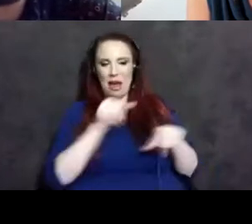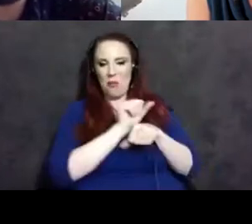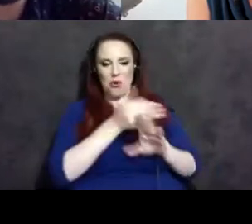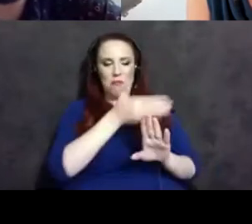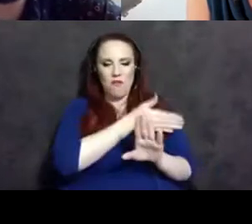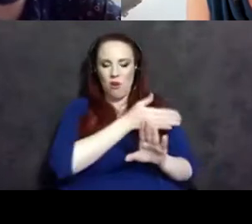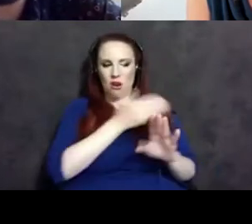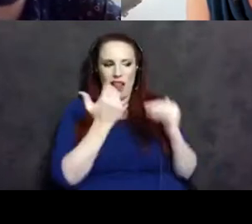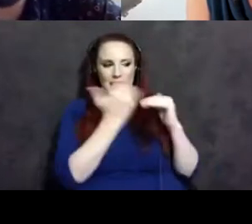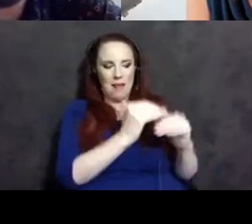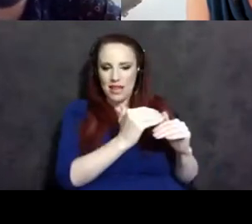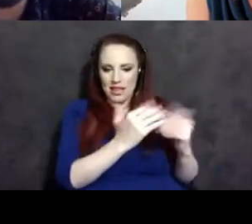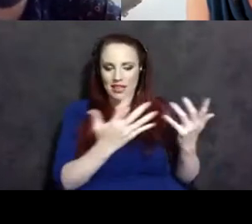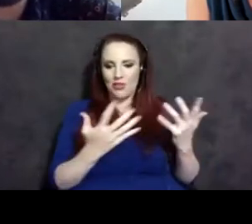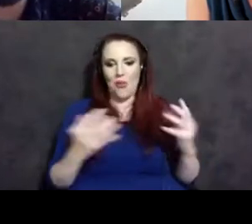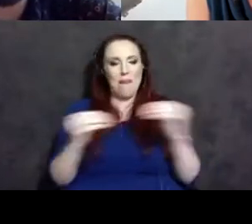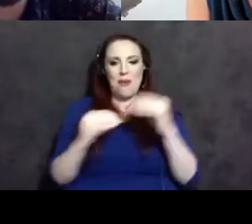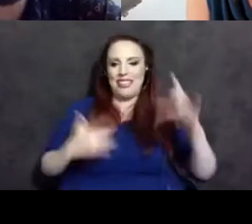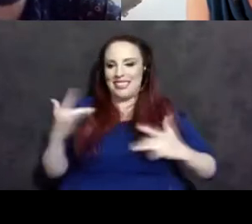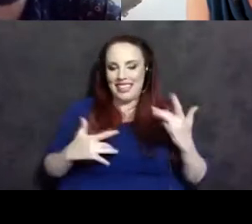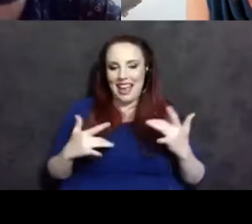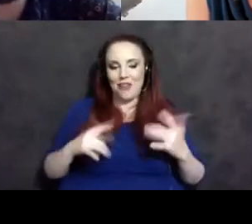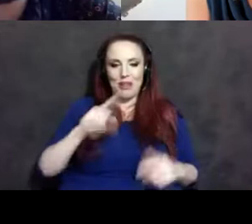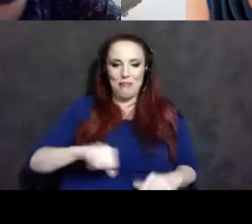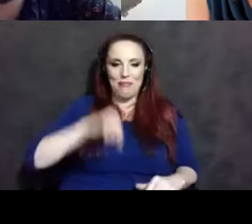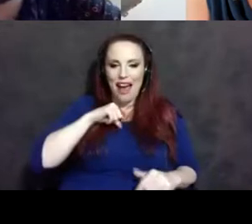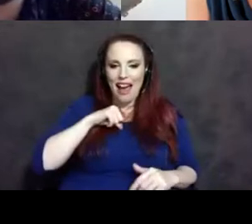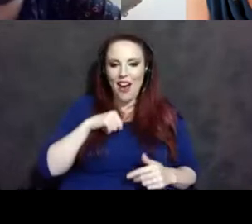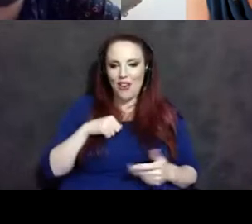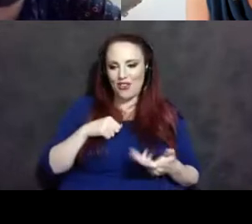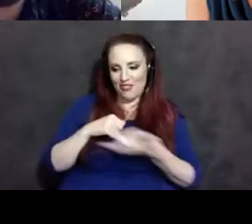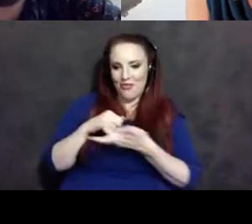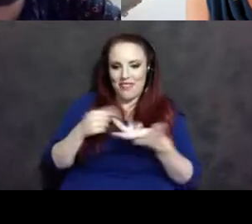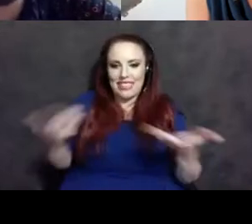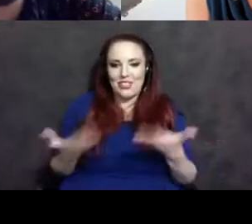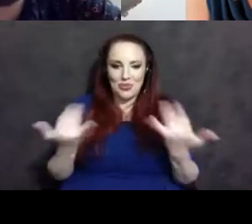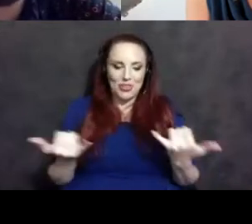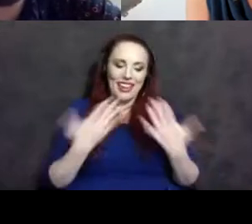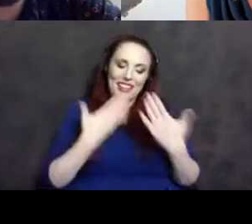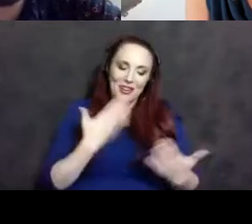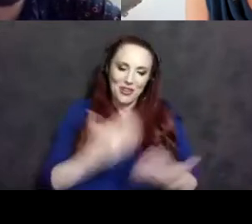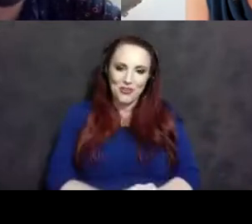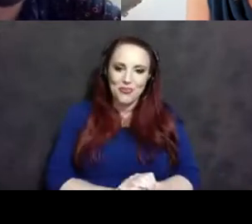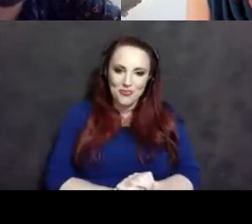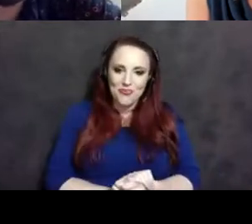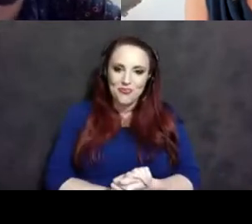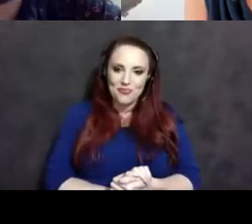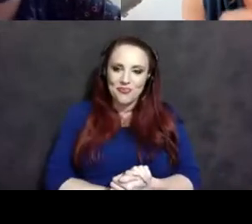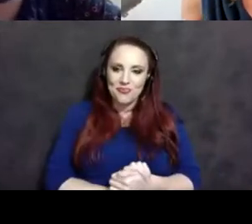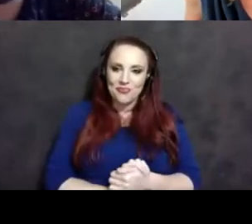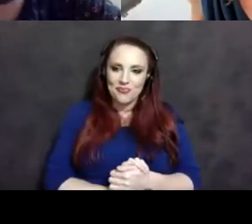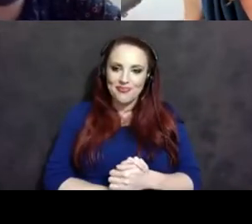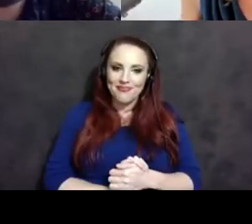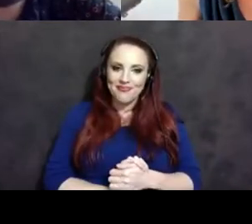I'm very excited and very proud for this panel to happen today.